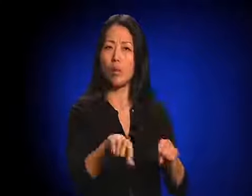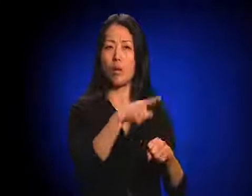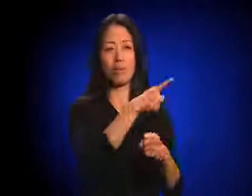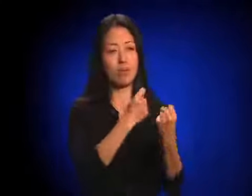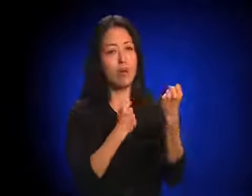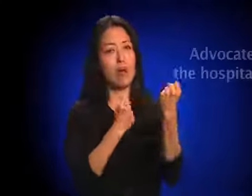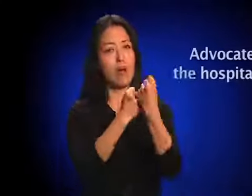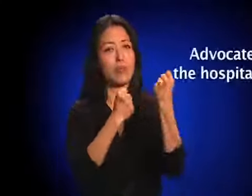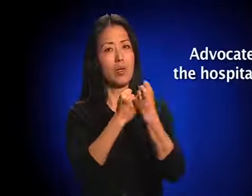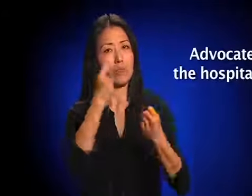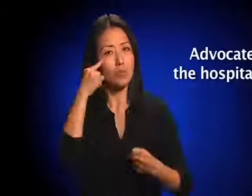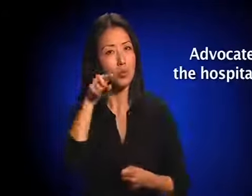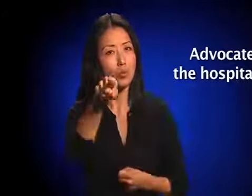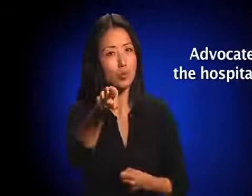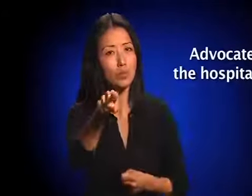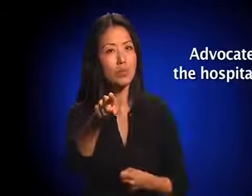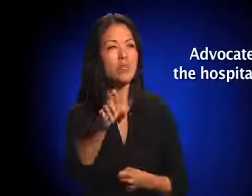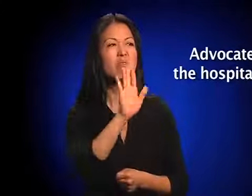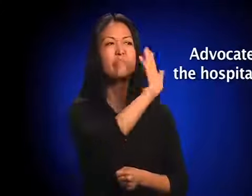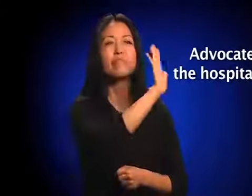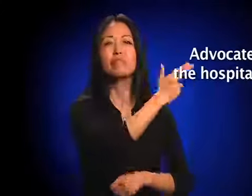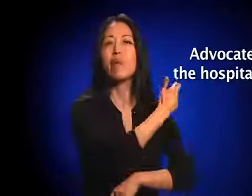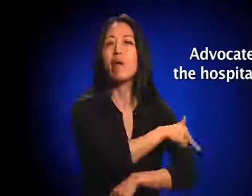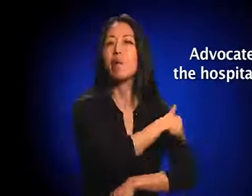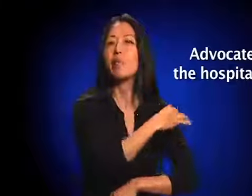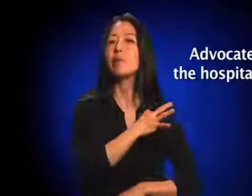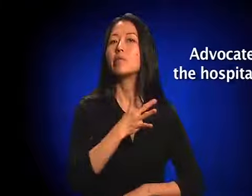Find out who can be your advocate on the hospital staff